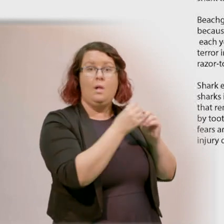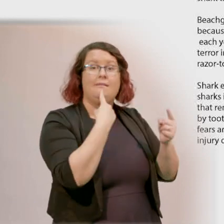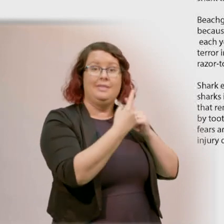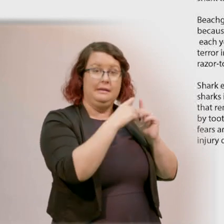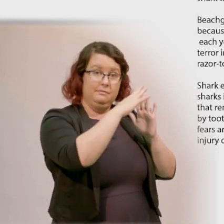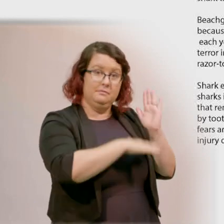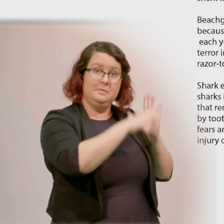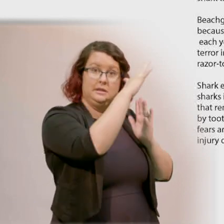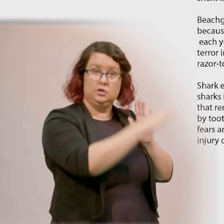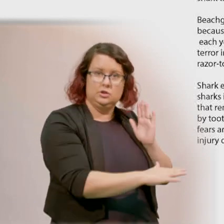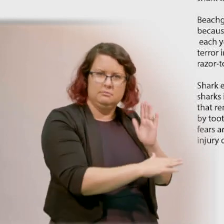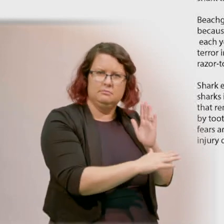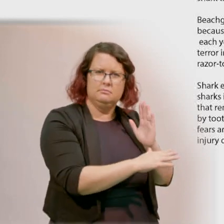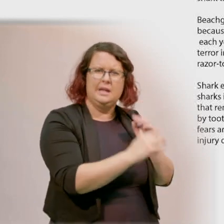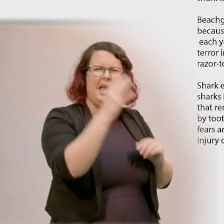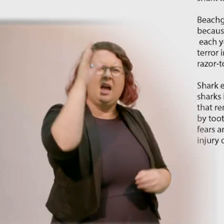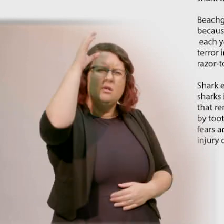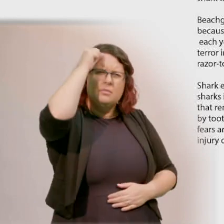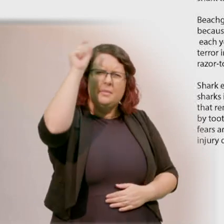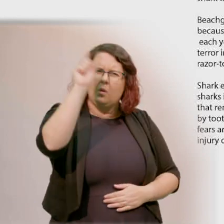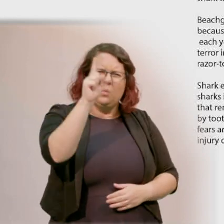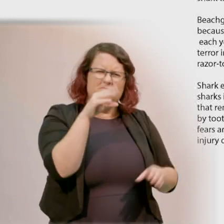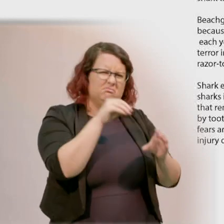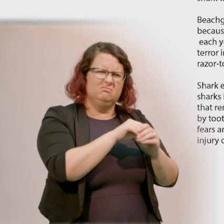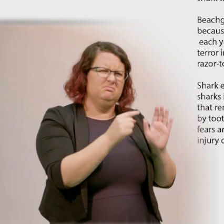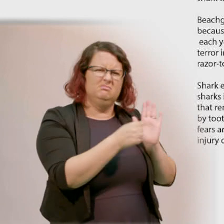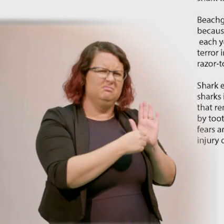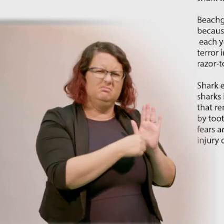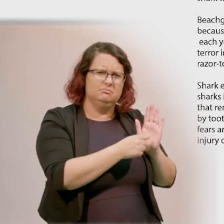to get an overall view, and remind yourself what it is about.